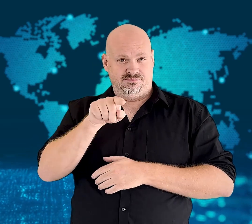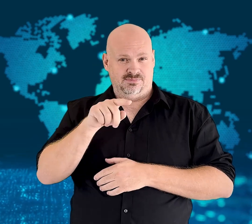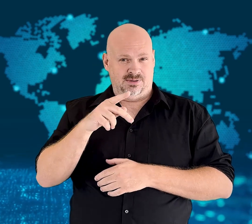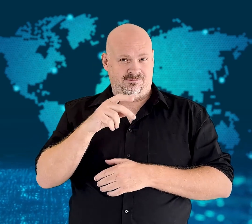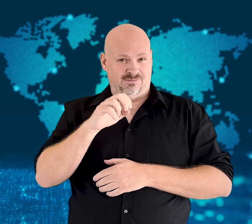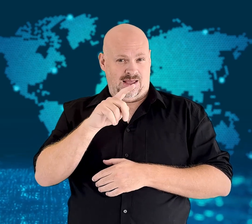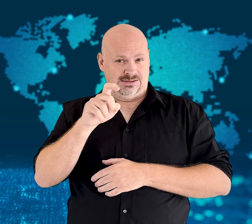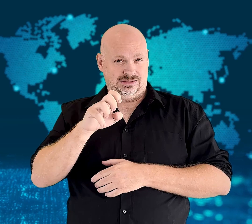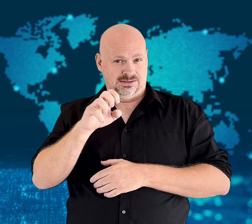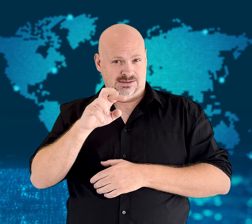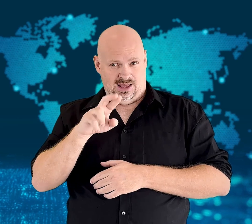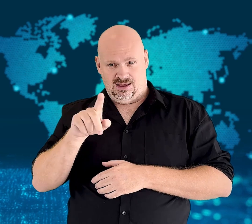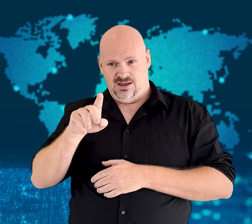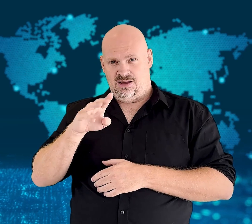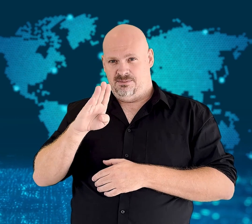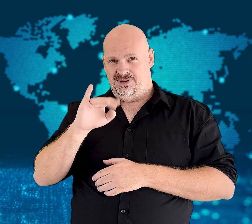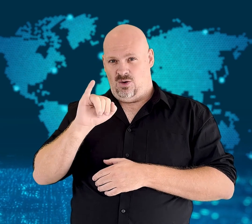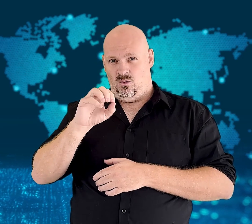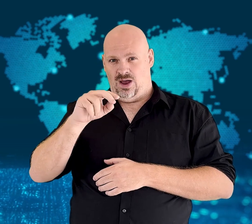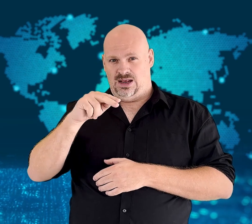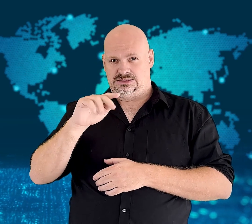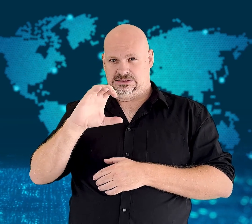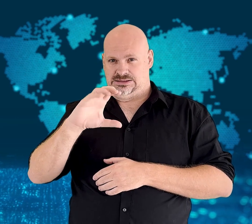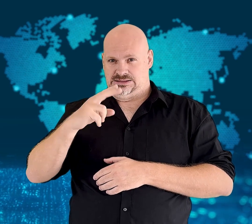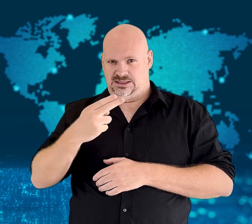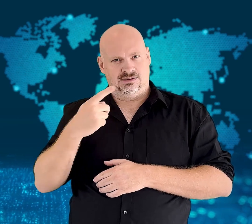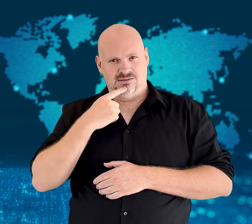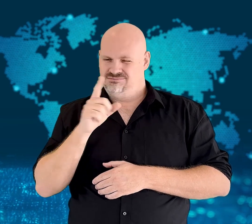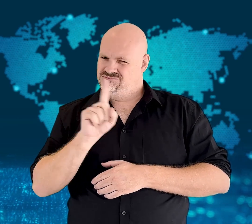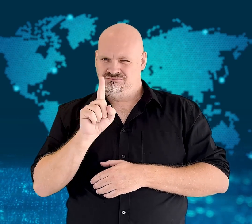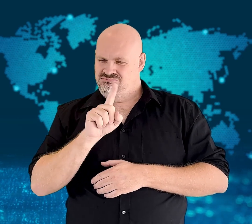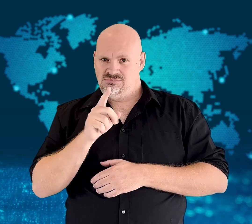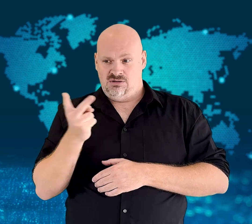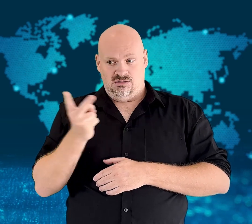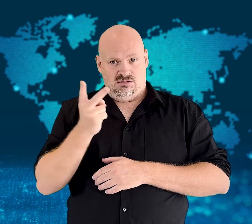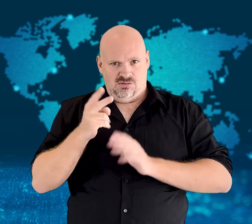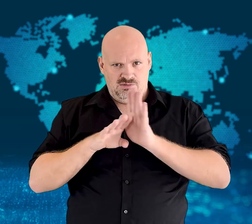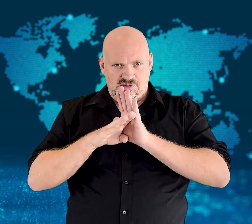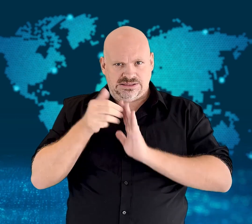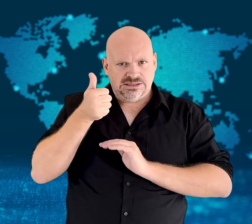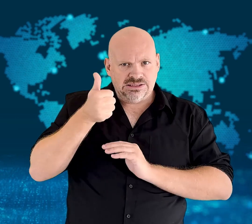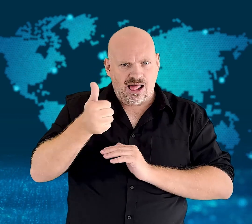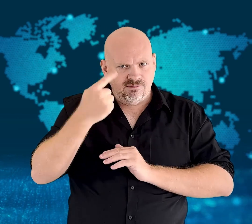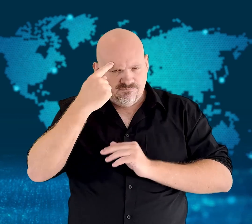Pfizer and BioNTech deny the allegations.